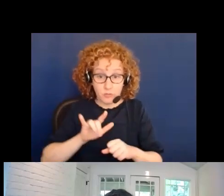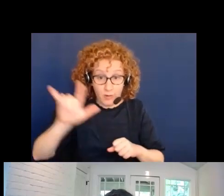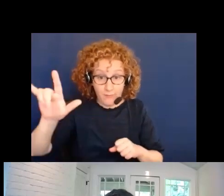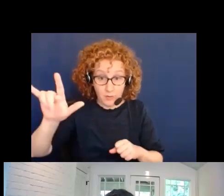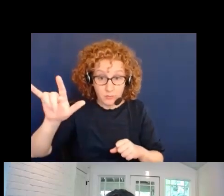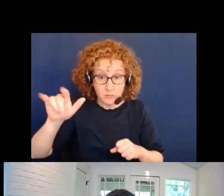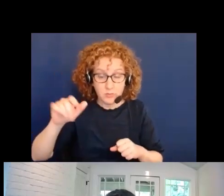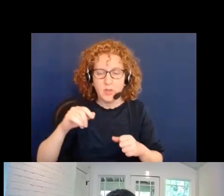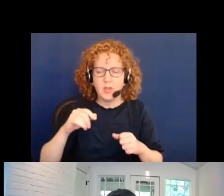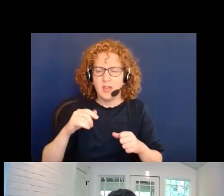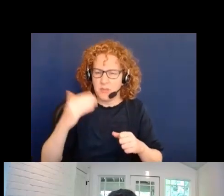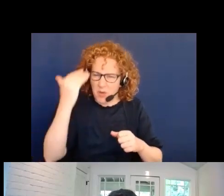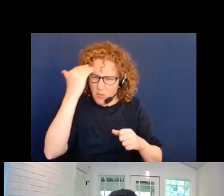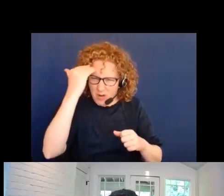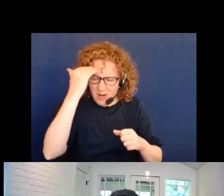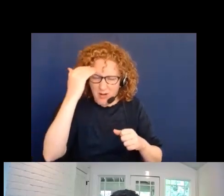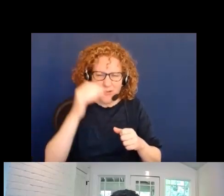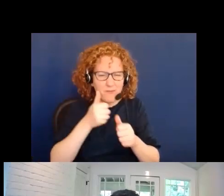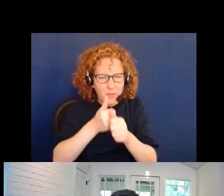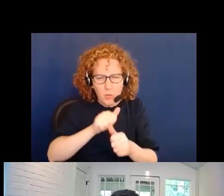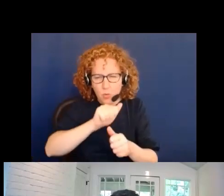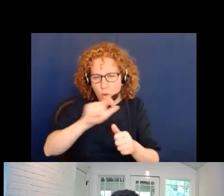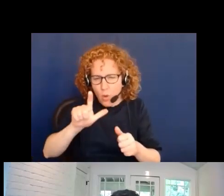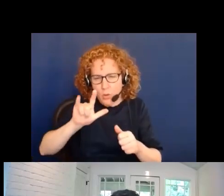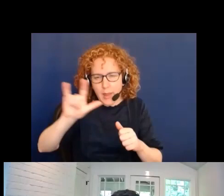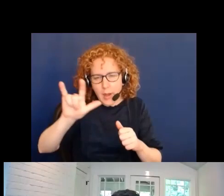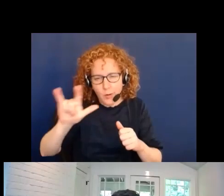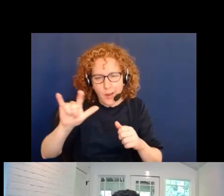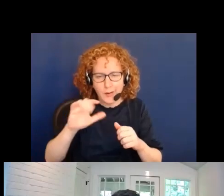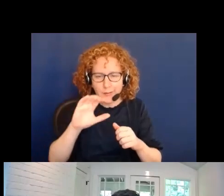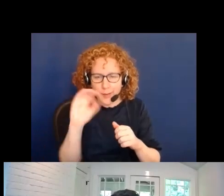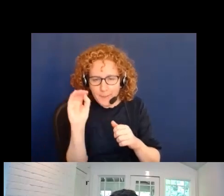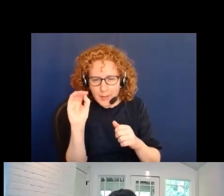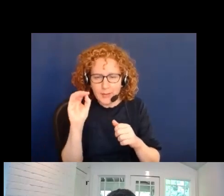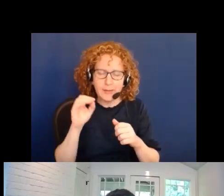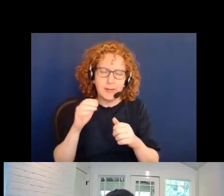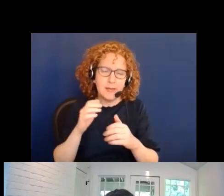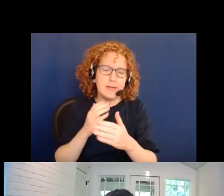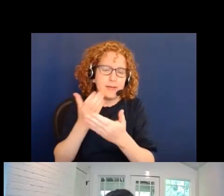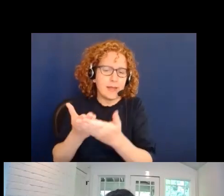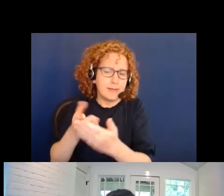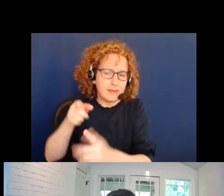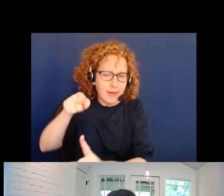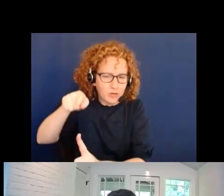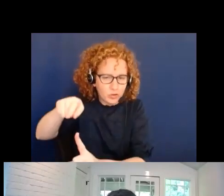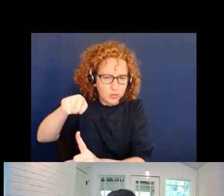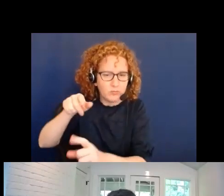and follow all airline and destination entry requirements such as testing, vaccination,